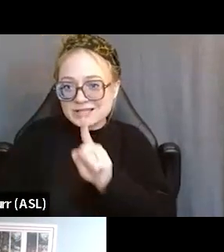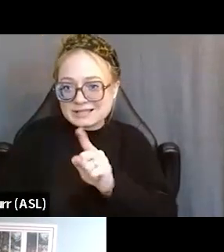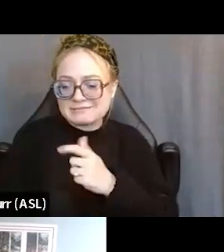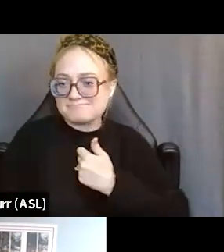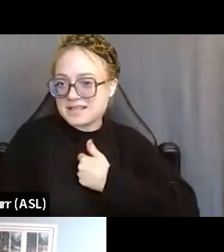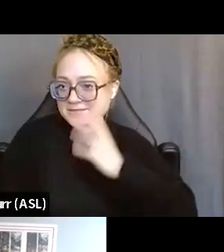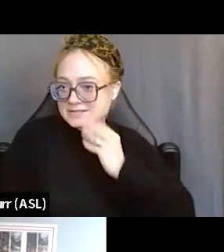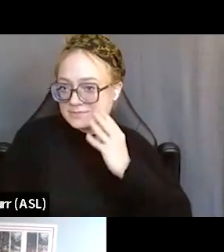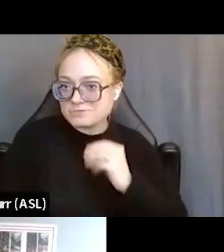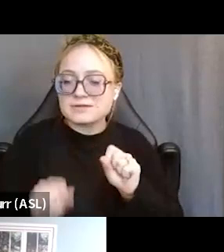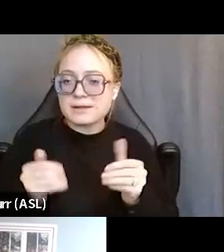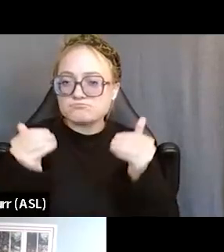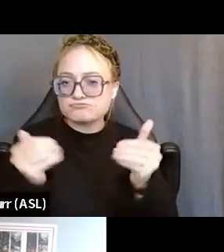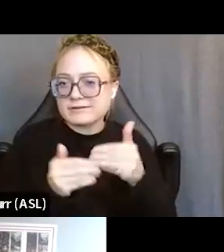We can move on to the next one if you'd like.